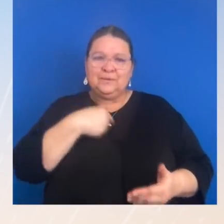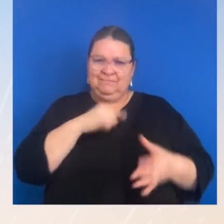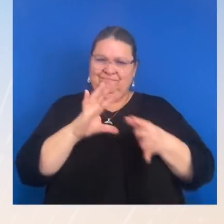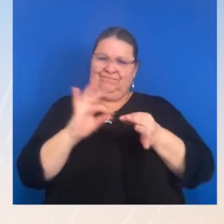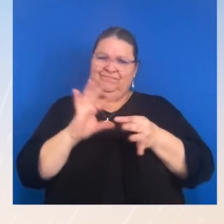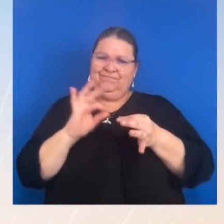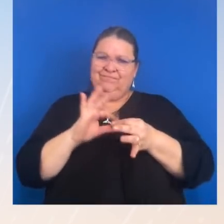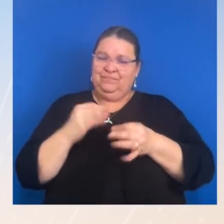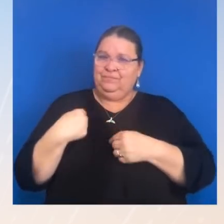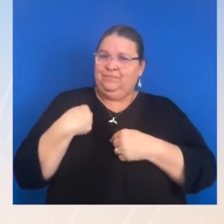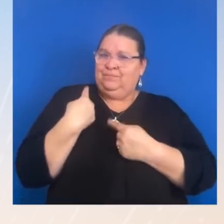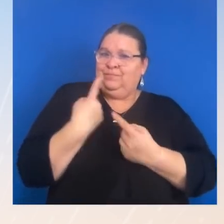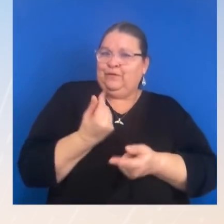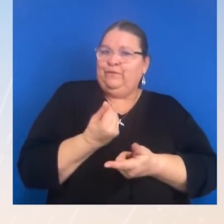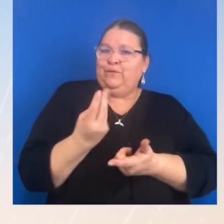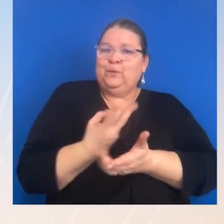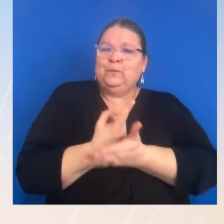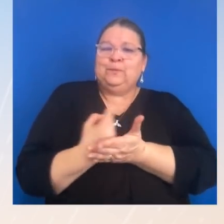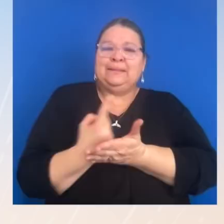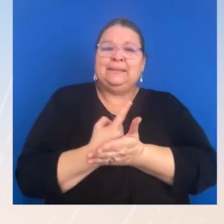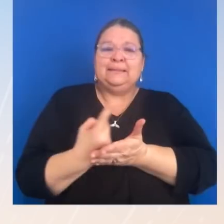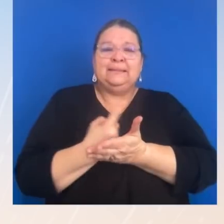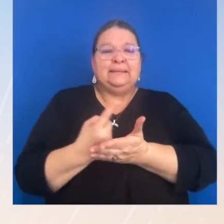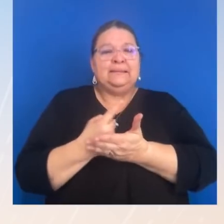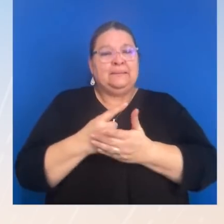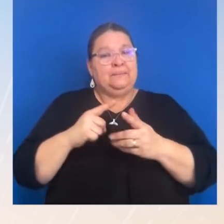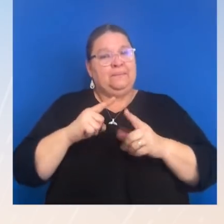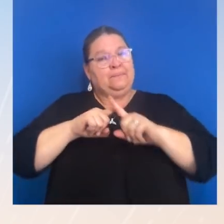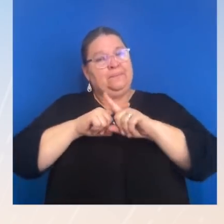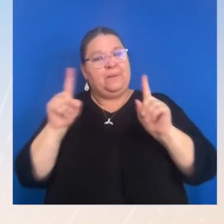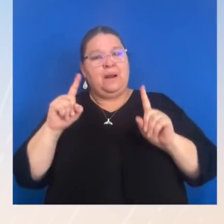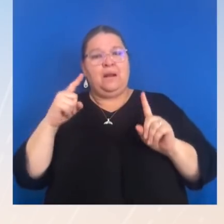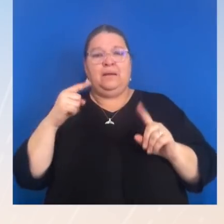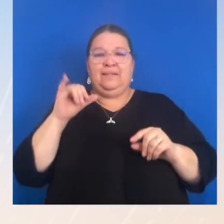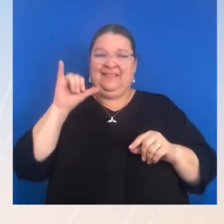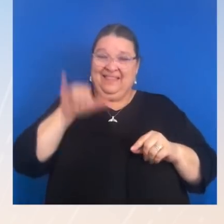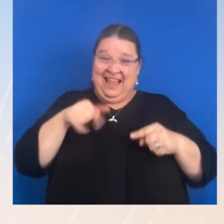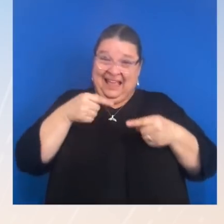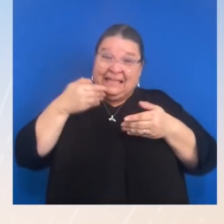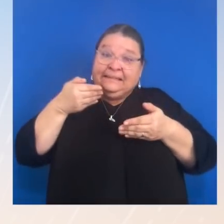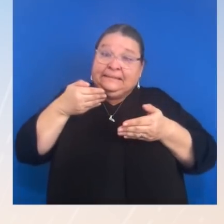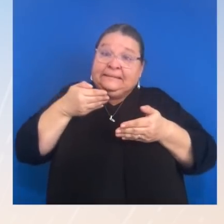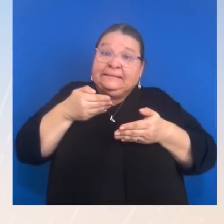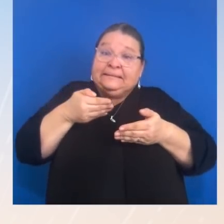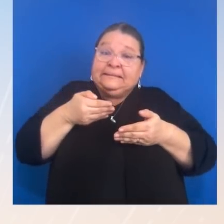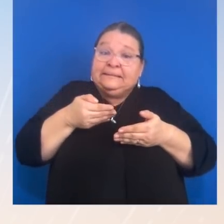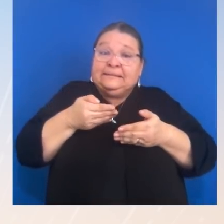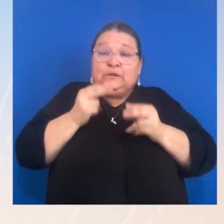that the end of negotiations is always when the difficult and challenging parts of the conversation typically take place.